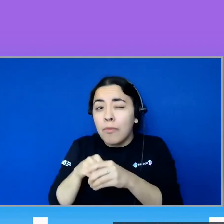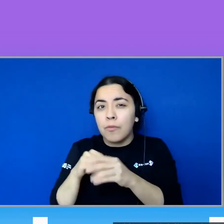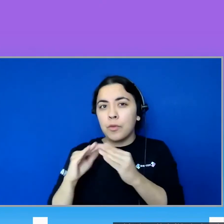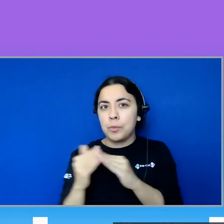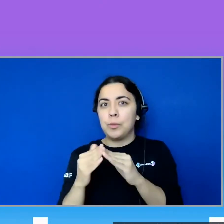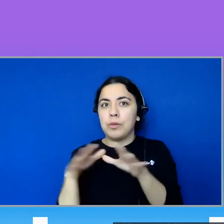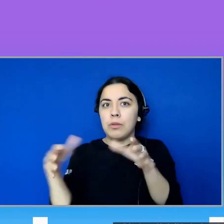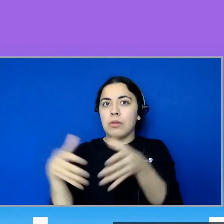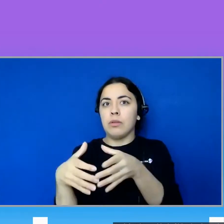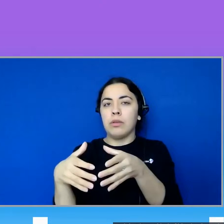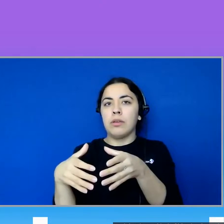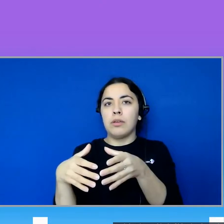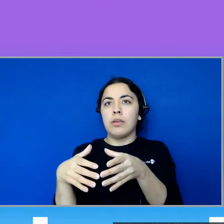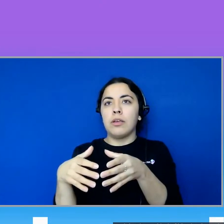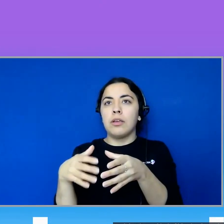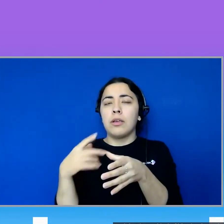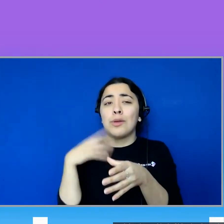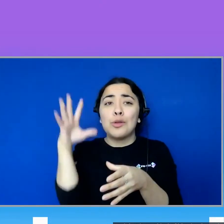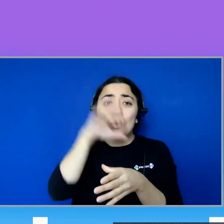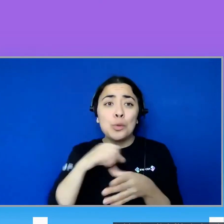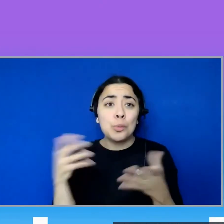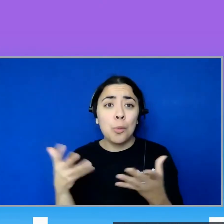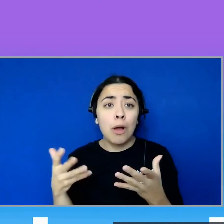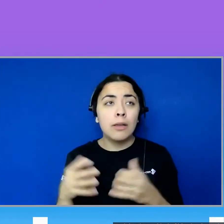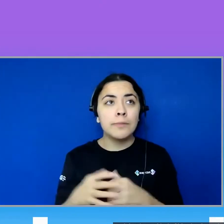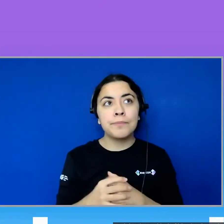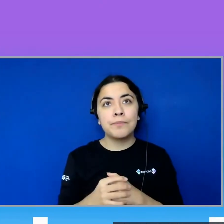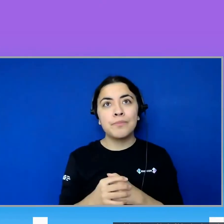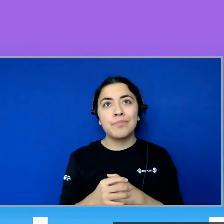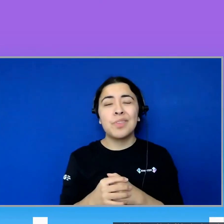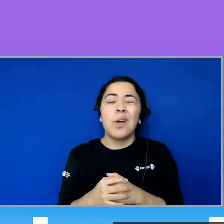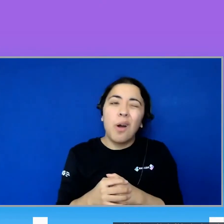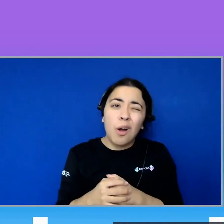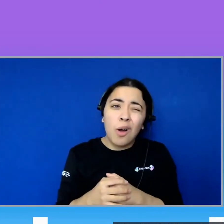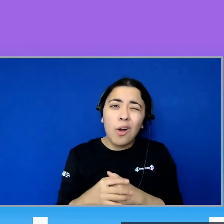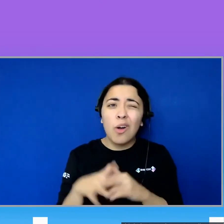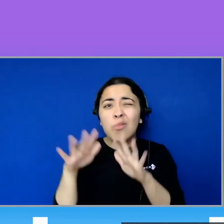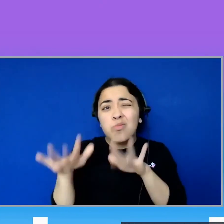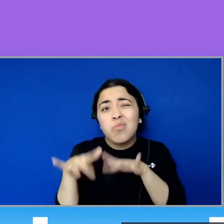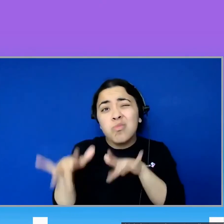part of our community assume is